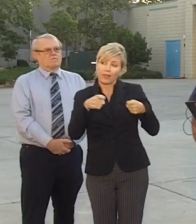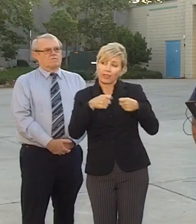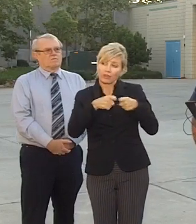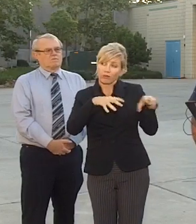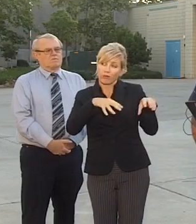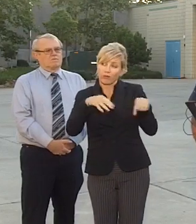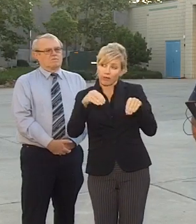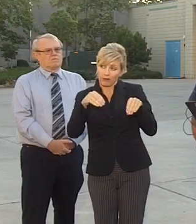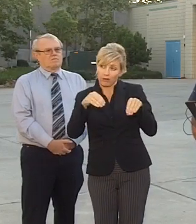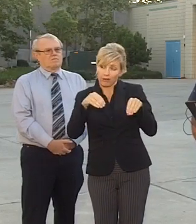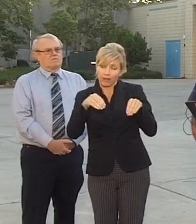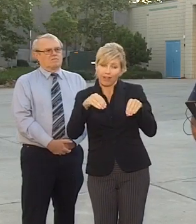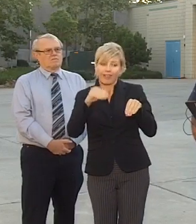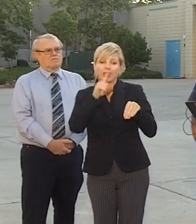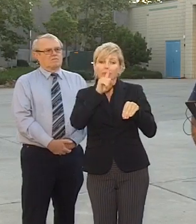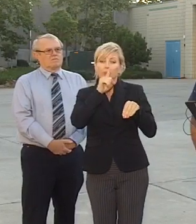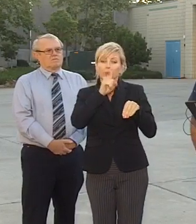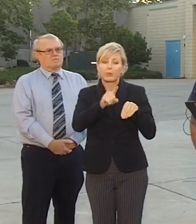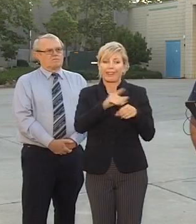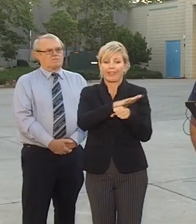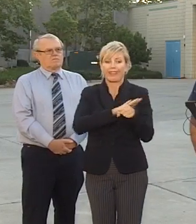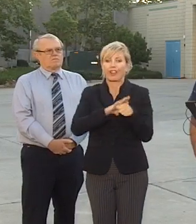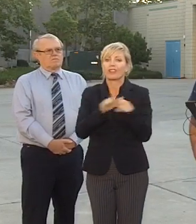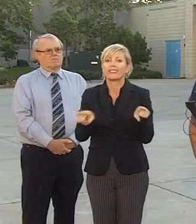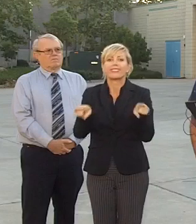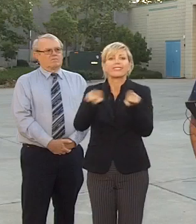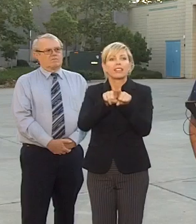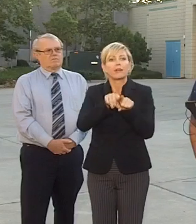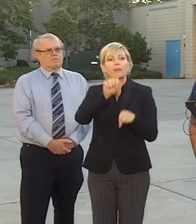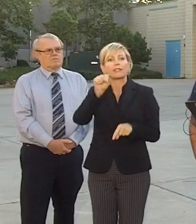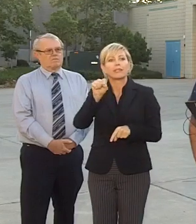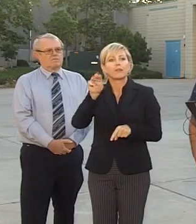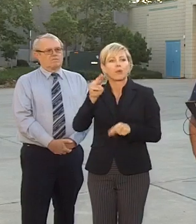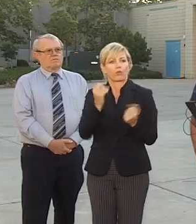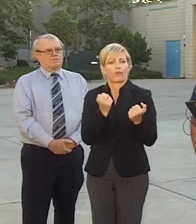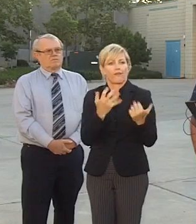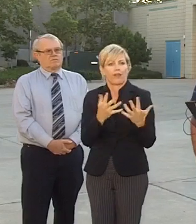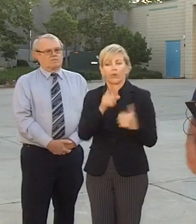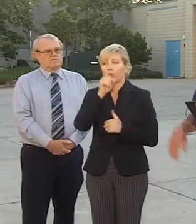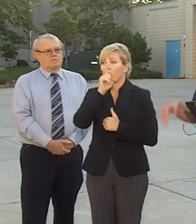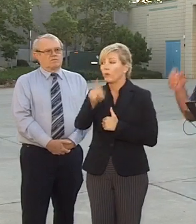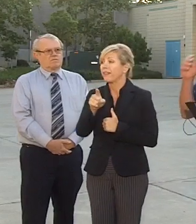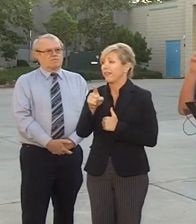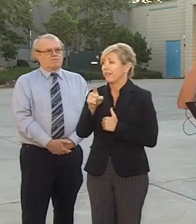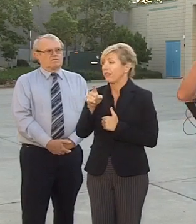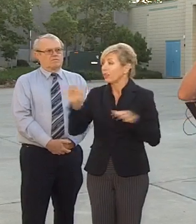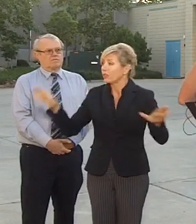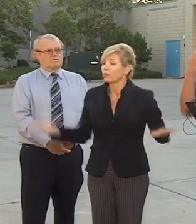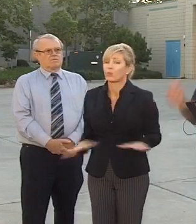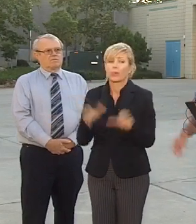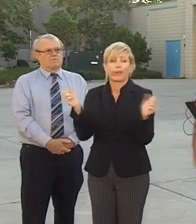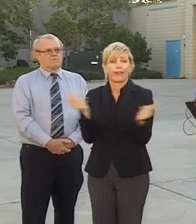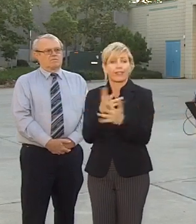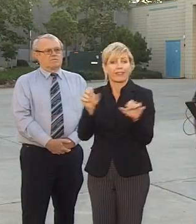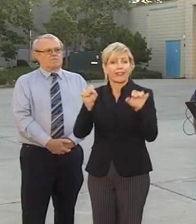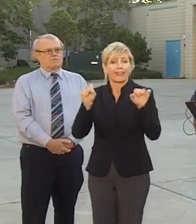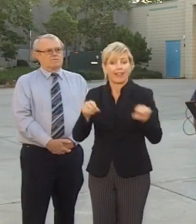different fires they're doing everything they can to get power on in this area carlsbad i know that